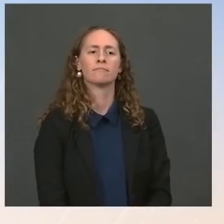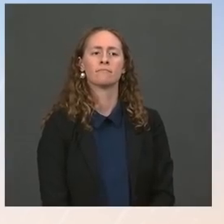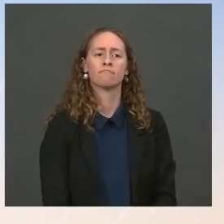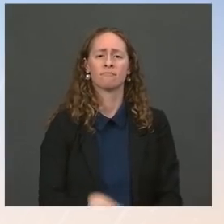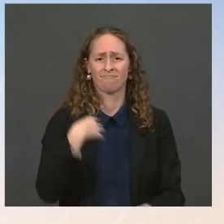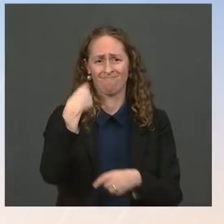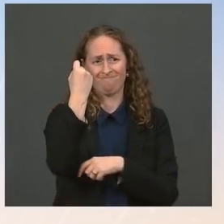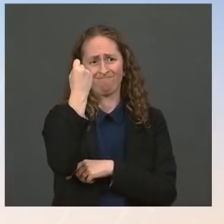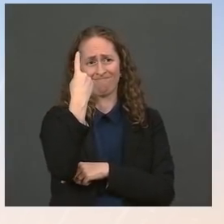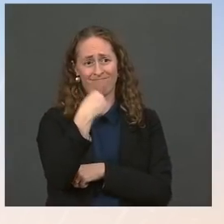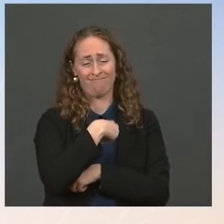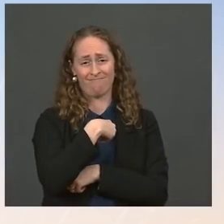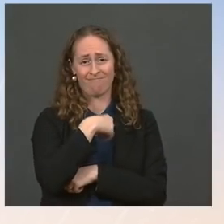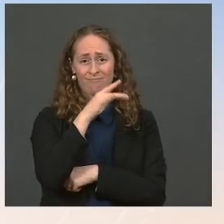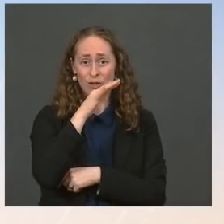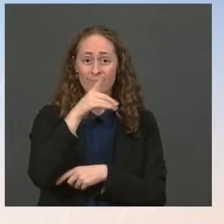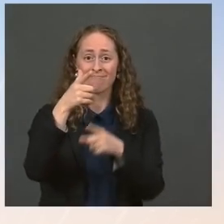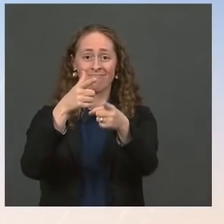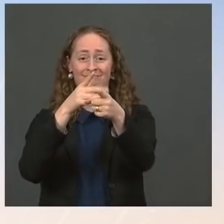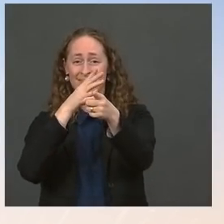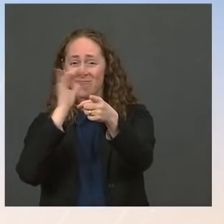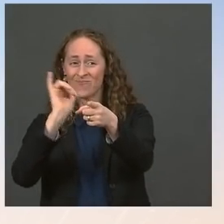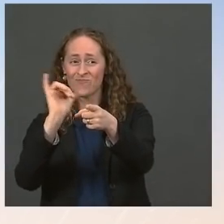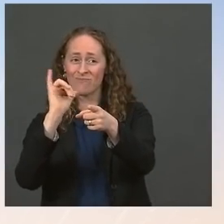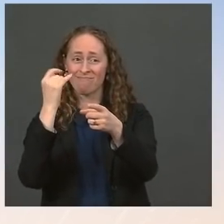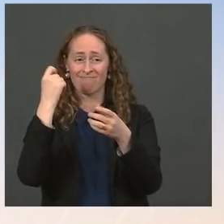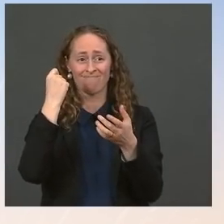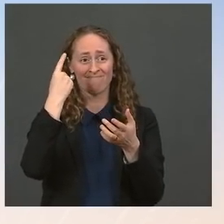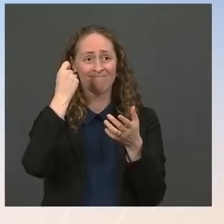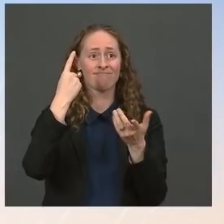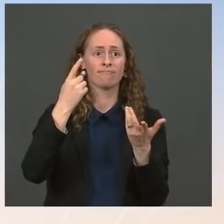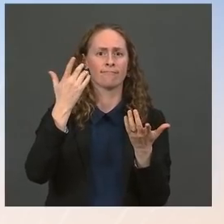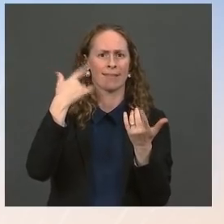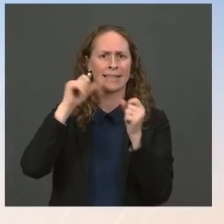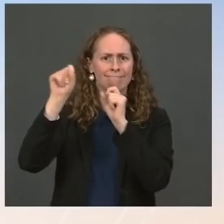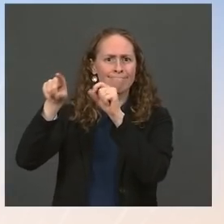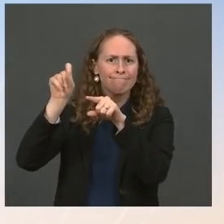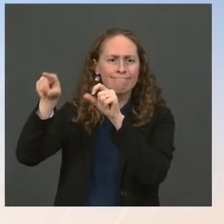Parents are going to want to go and ask their doctor questions; ask the pedia- -- their pediatrician questions;